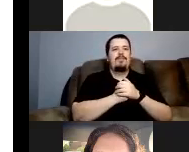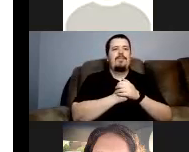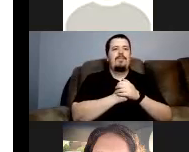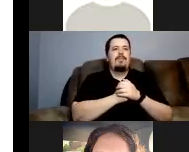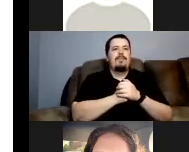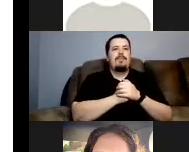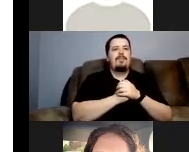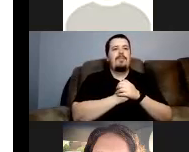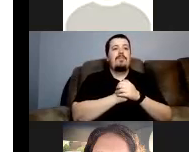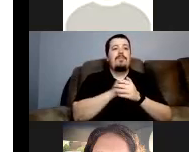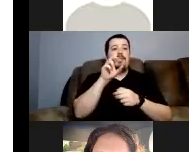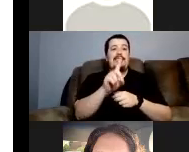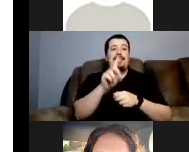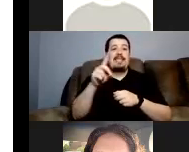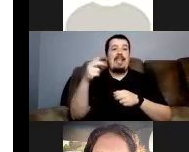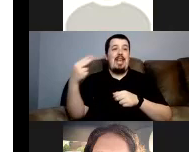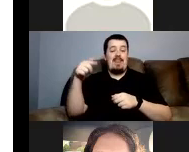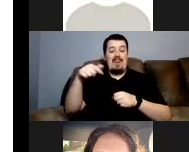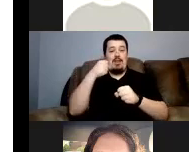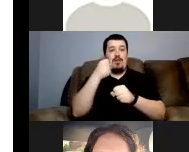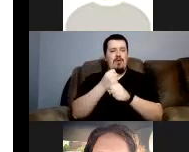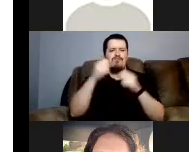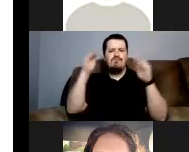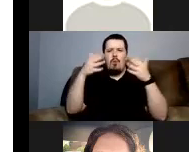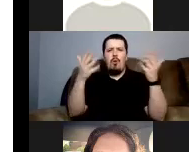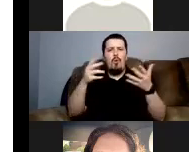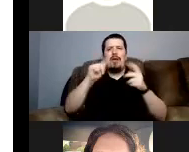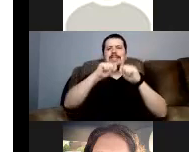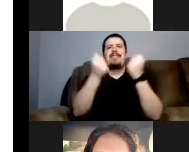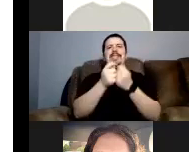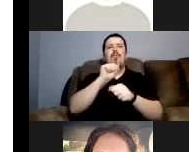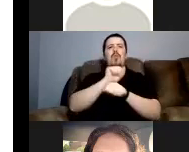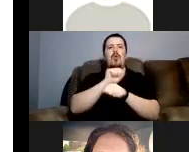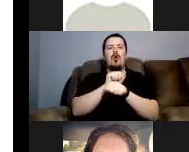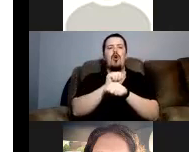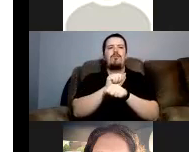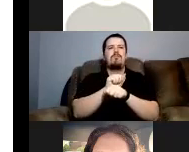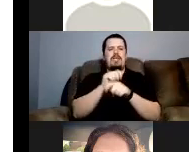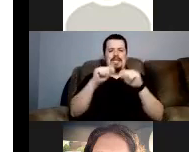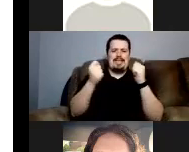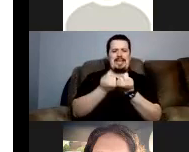DDH this year is all about TeamWork. When we talk about teamwork we're really talking about